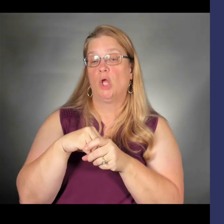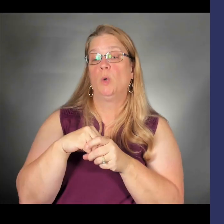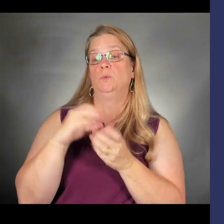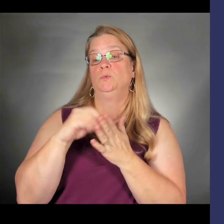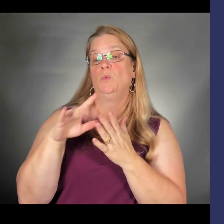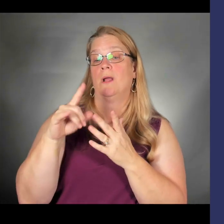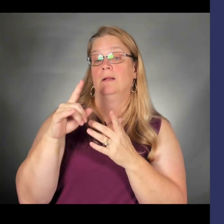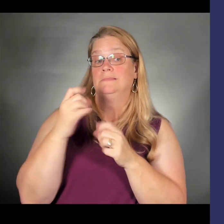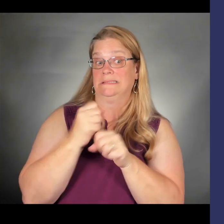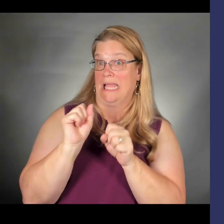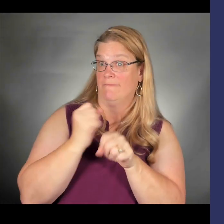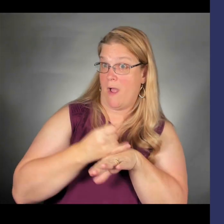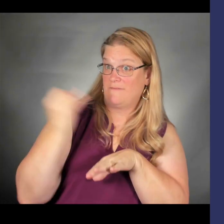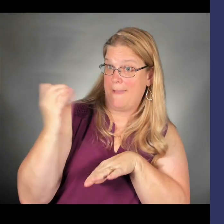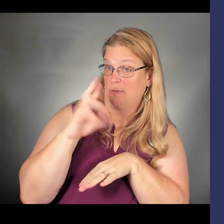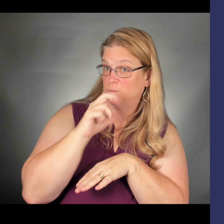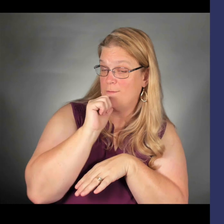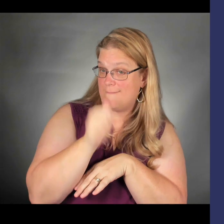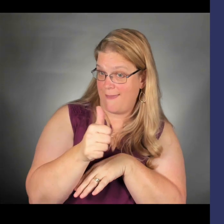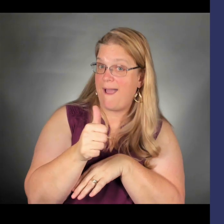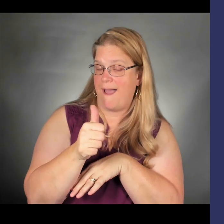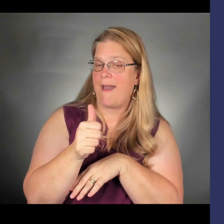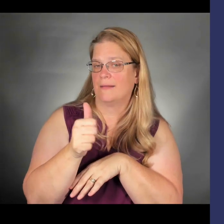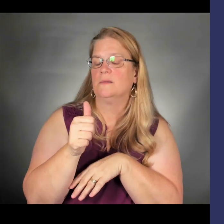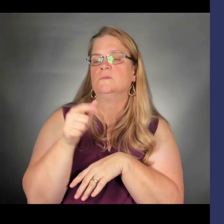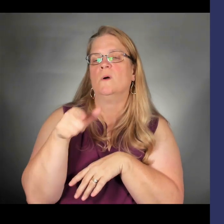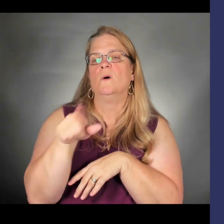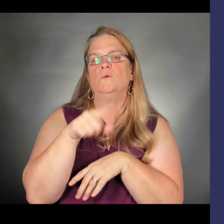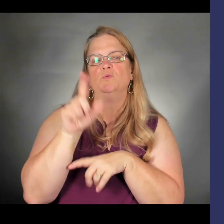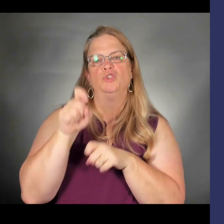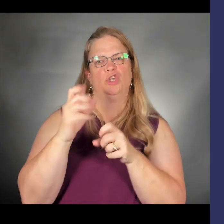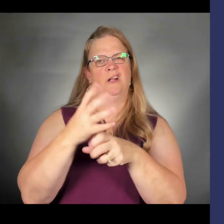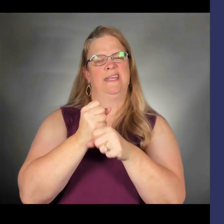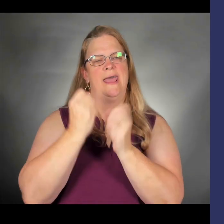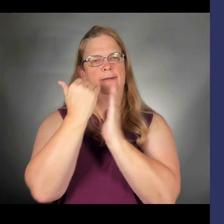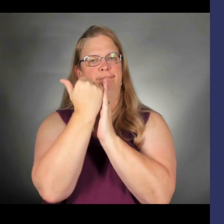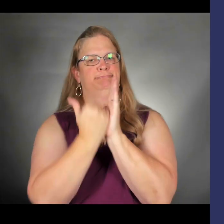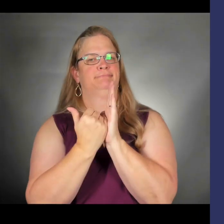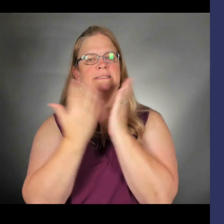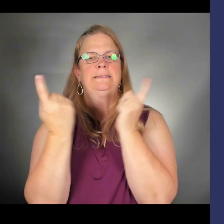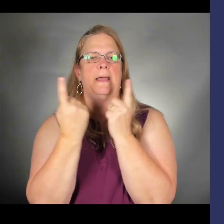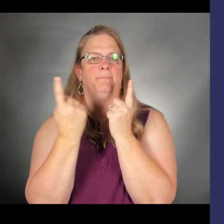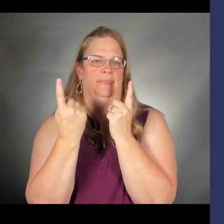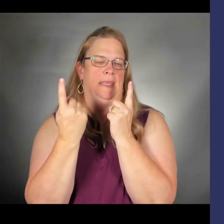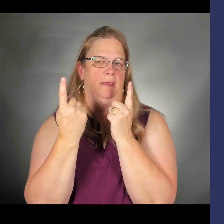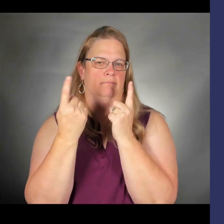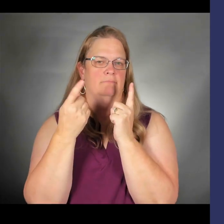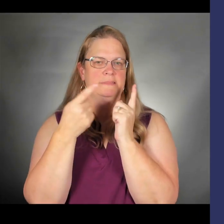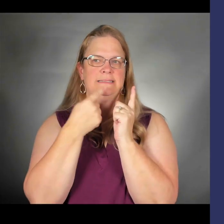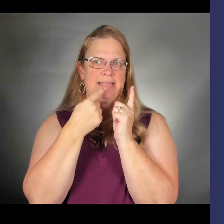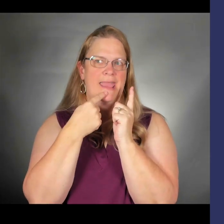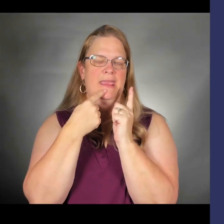This includes whether it's safe for the student to go off-campus or not. You should receive a list